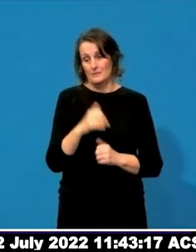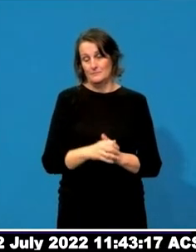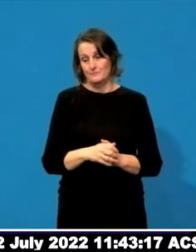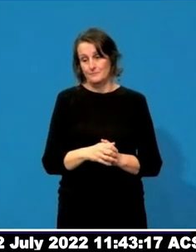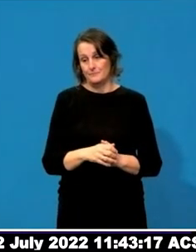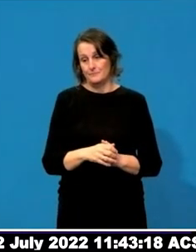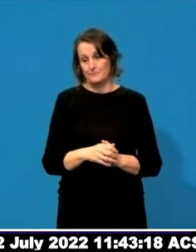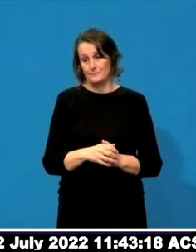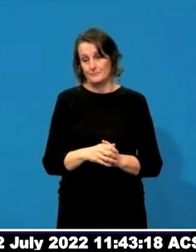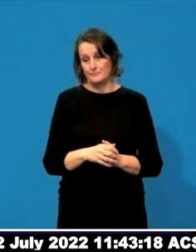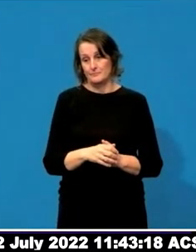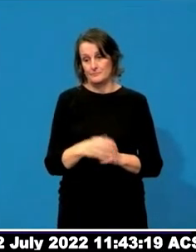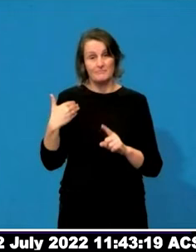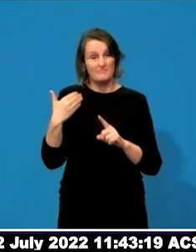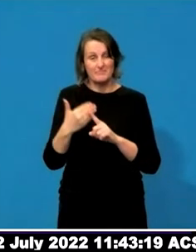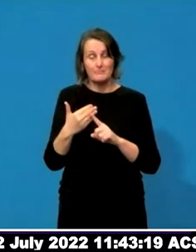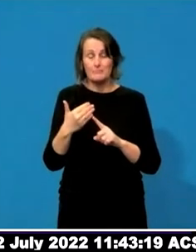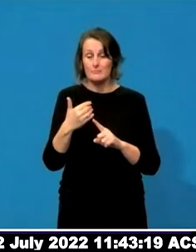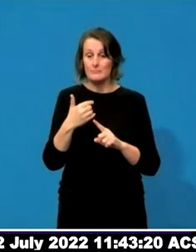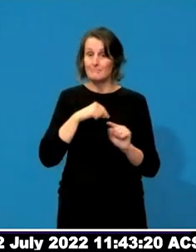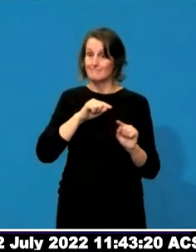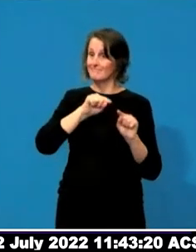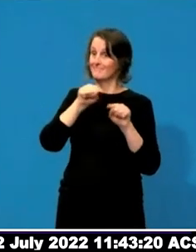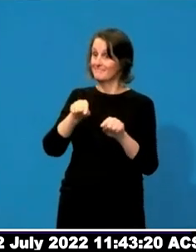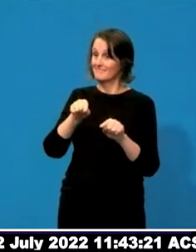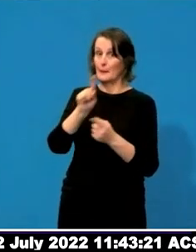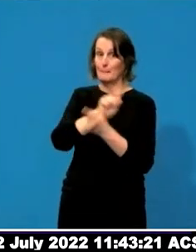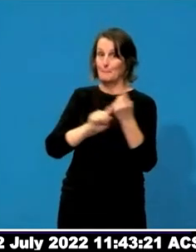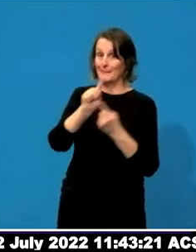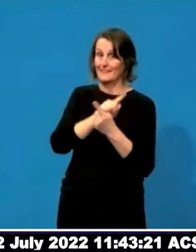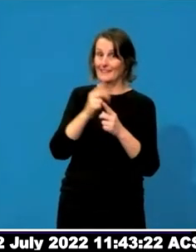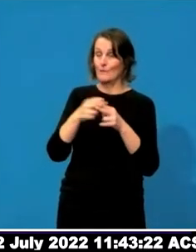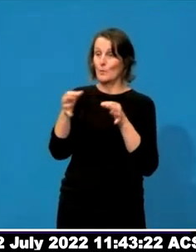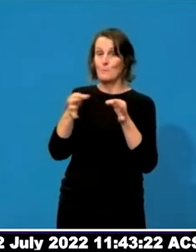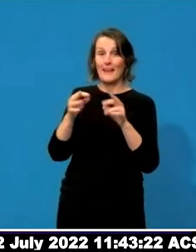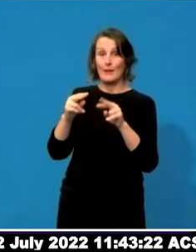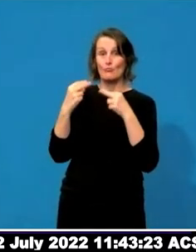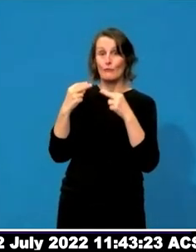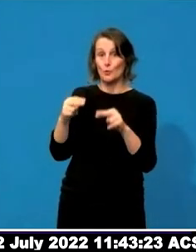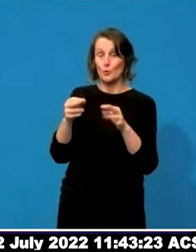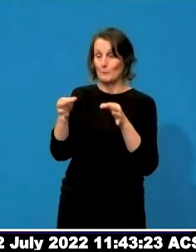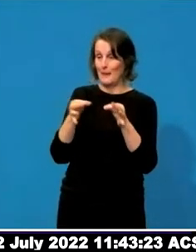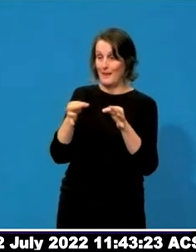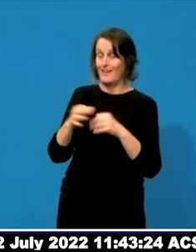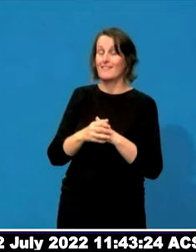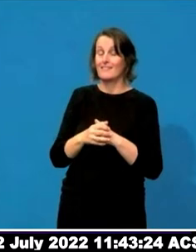where you attend a planning meeting and you talk about what it is